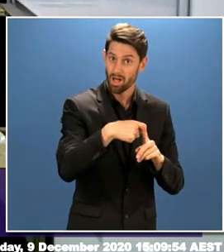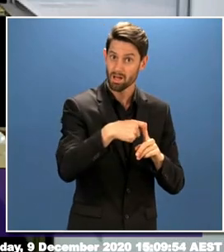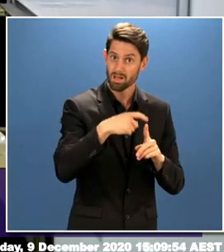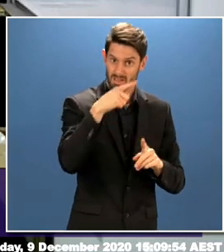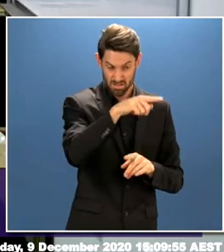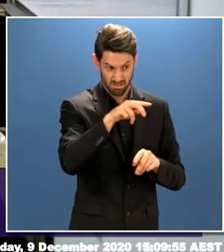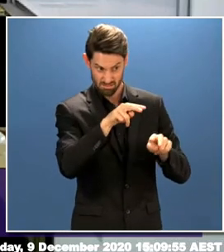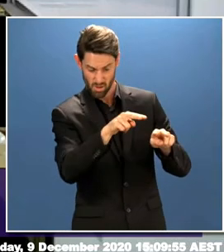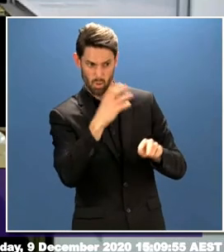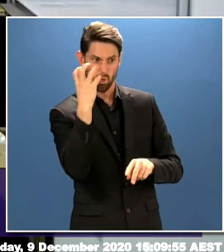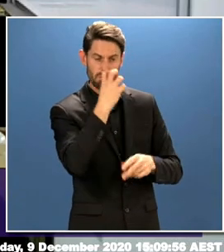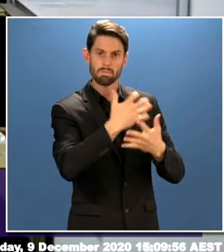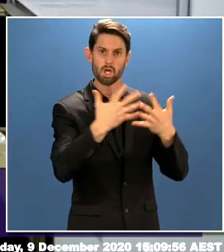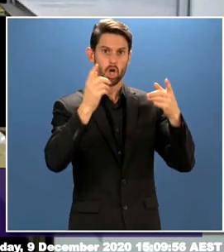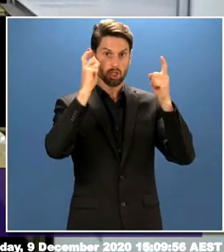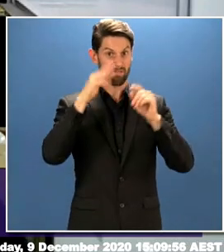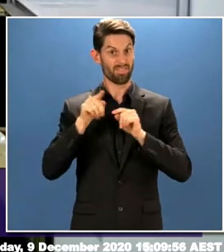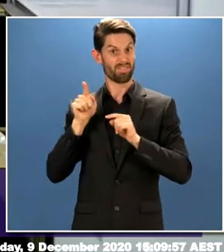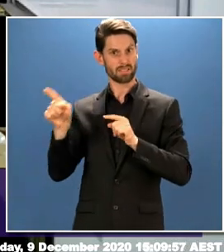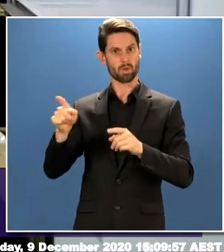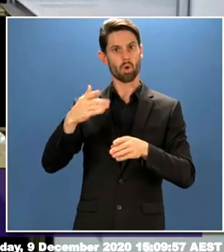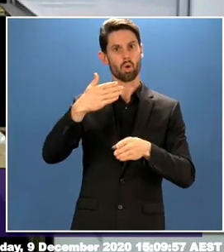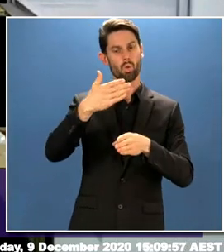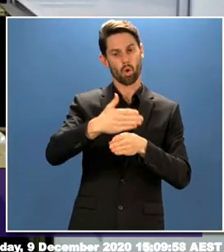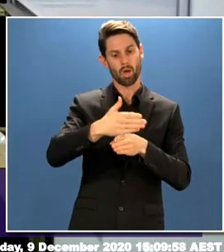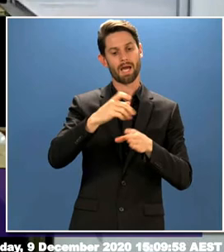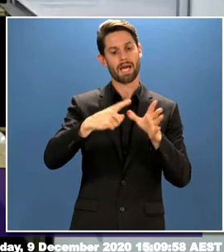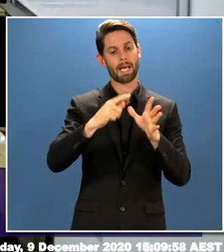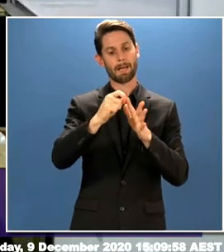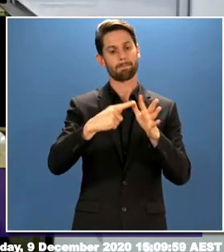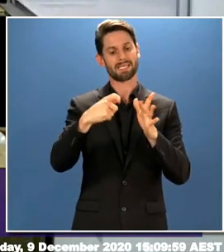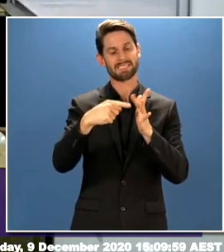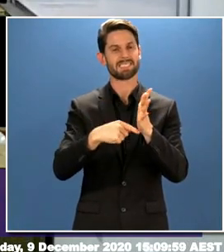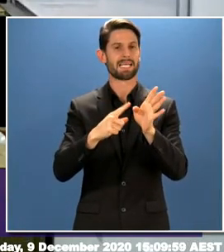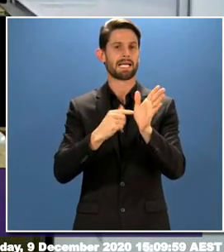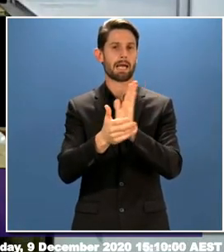there are serious concerns of work capacity assessments. Can I just stop you on that.